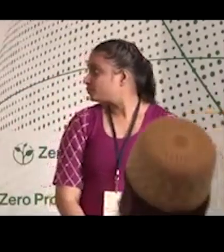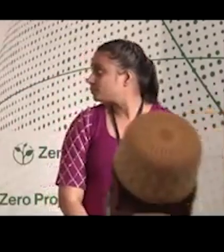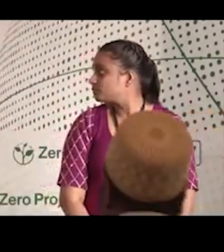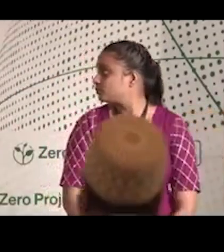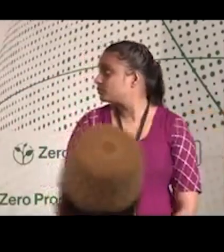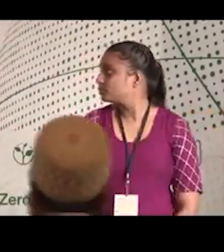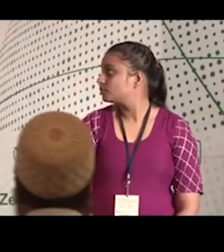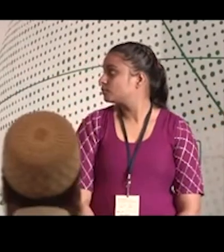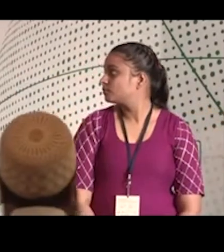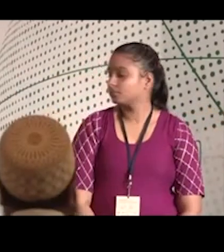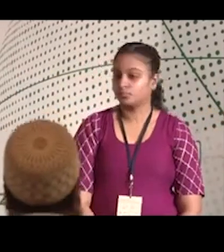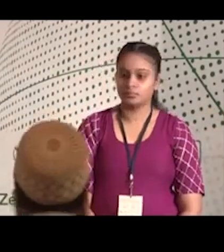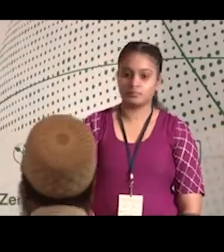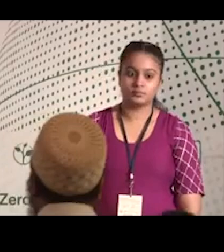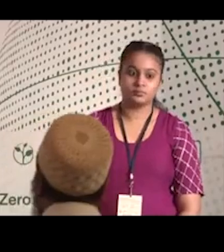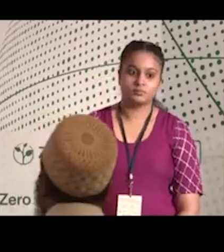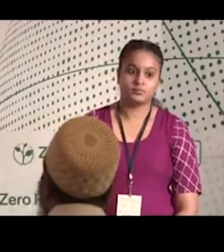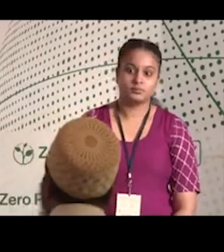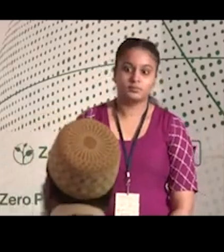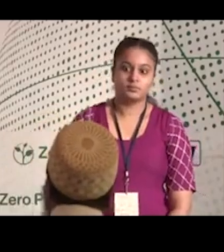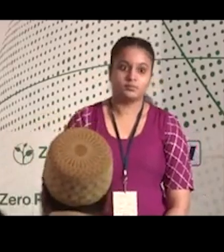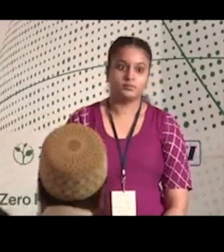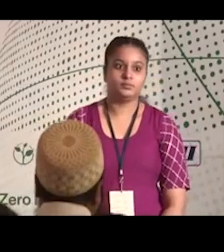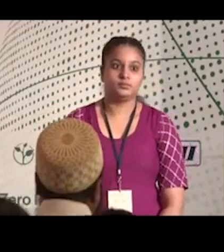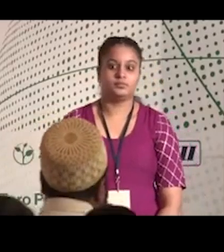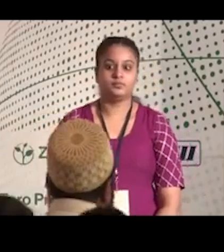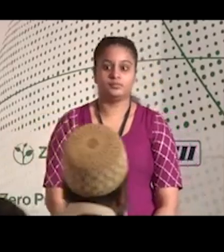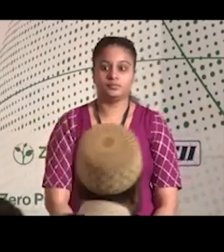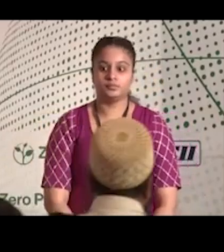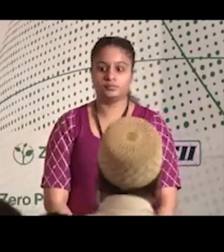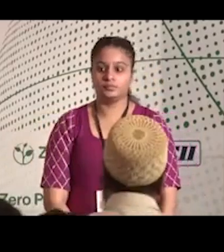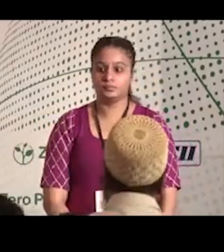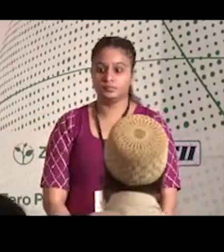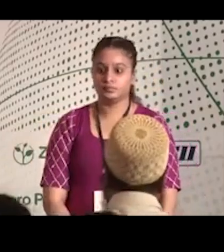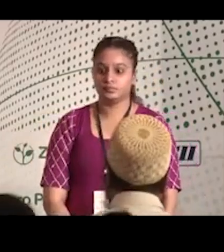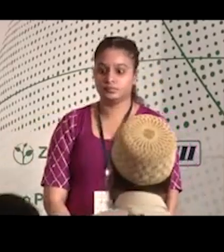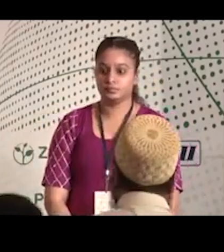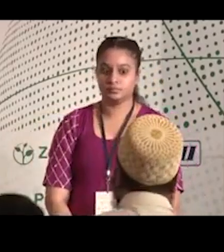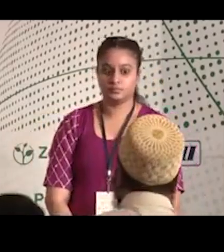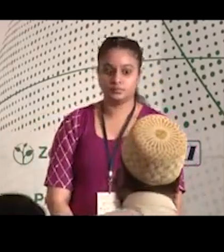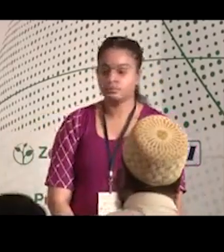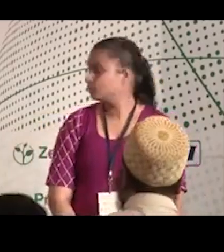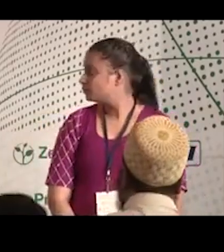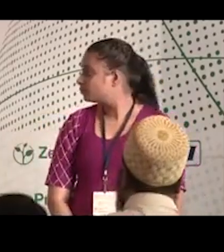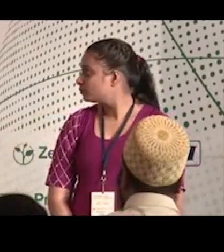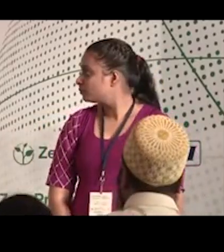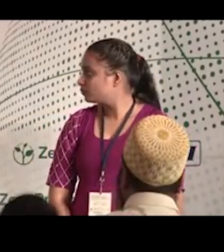Obviously, give me some yeses. Please come upstairs.